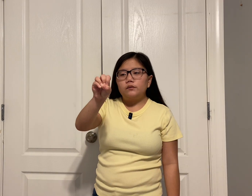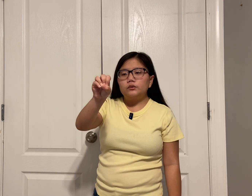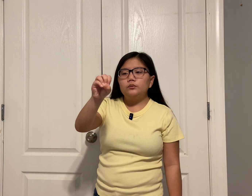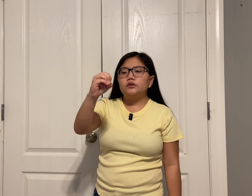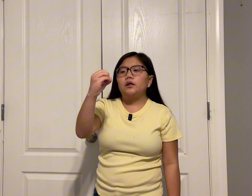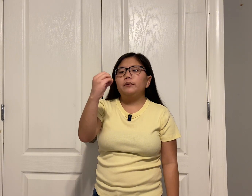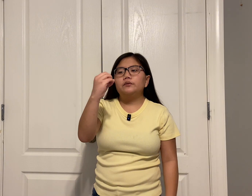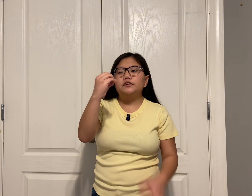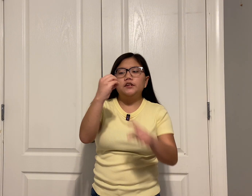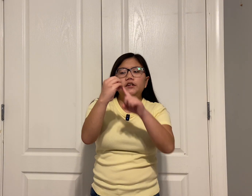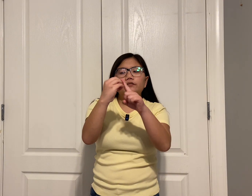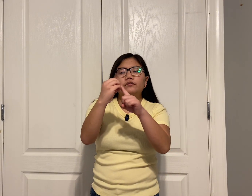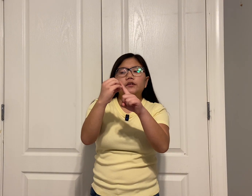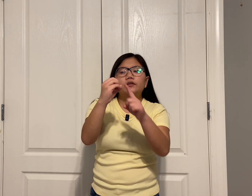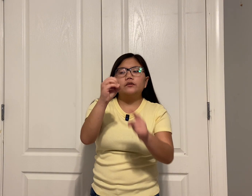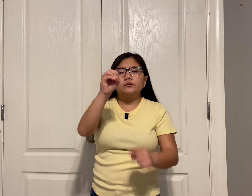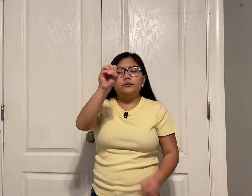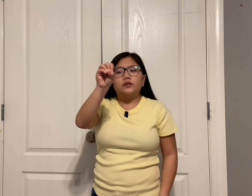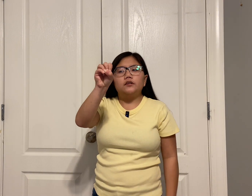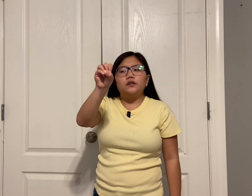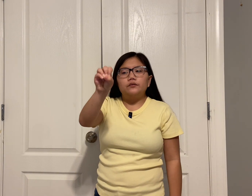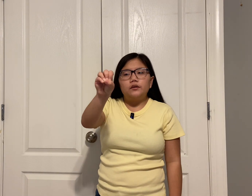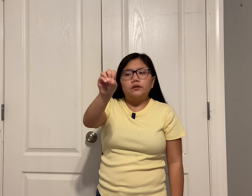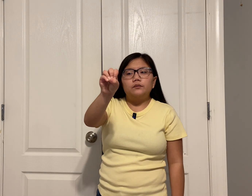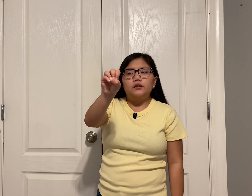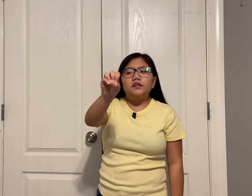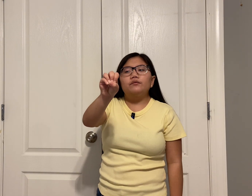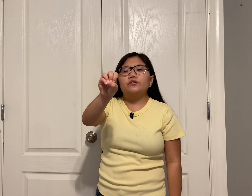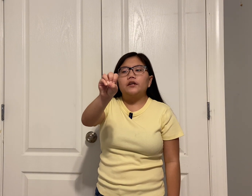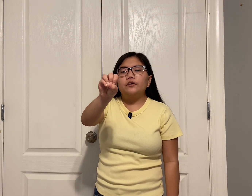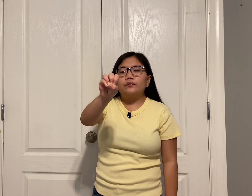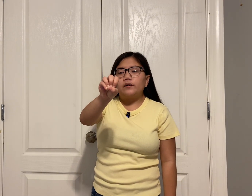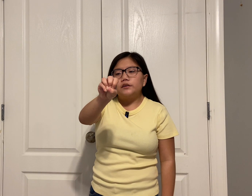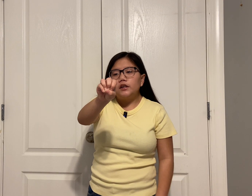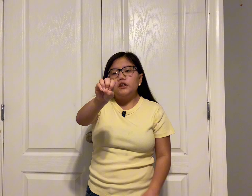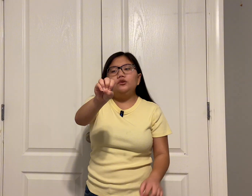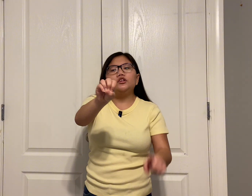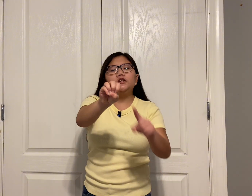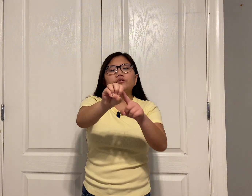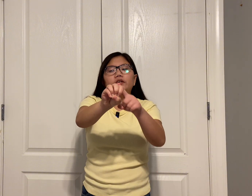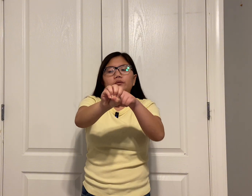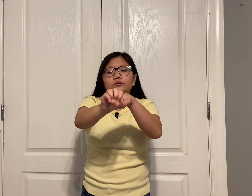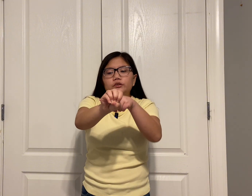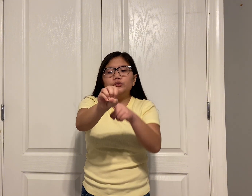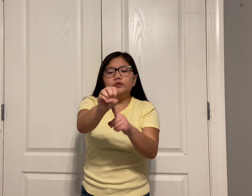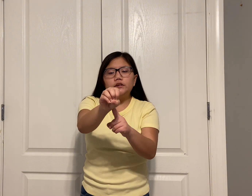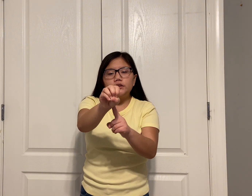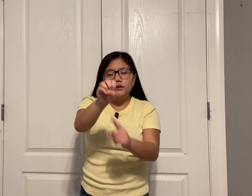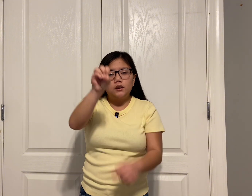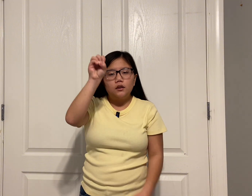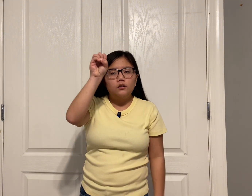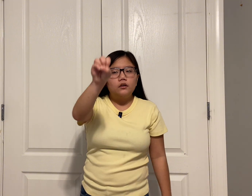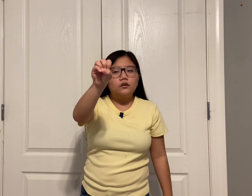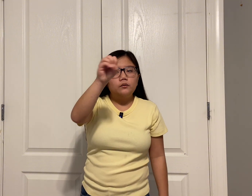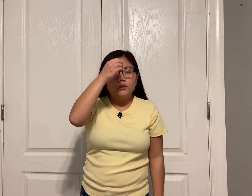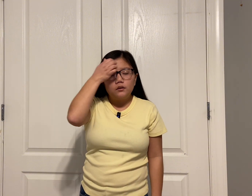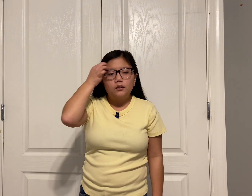You should not be able to see your finger nails when you sign the letter "O" if you're signing it correctly. You should see your knuckles and your wrist. "O."